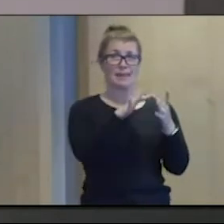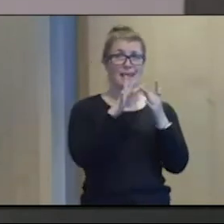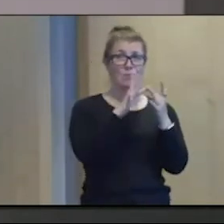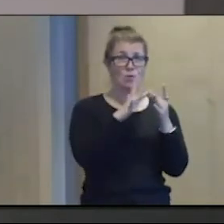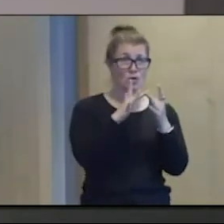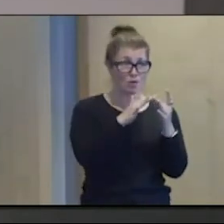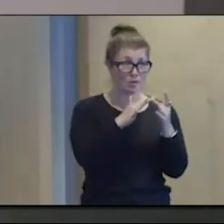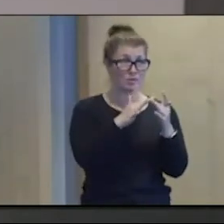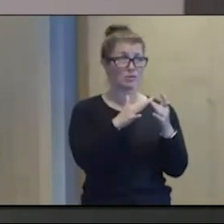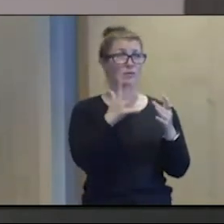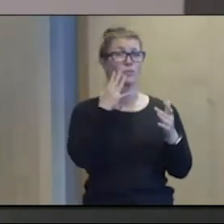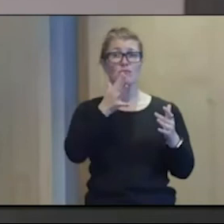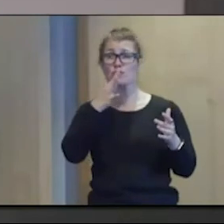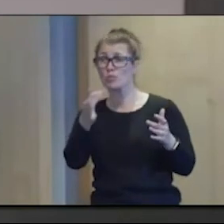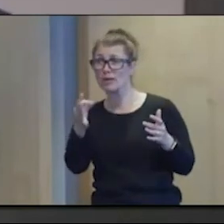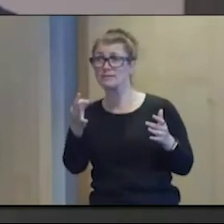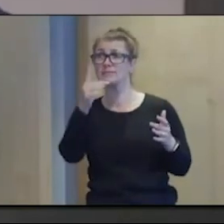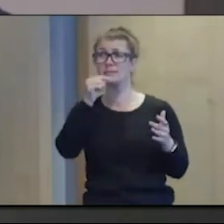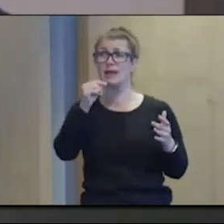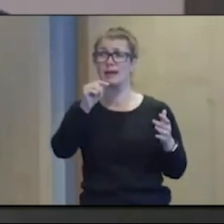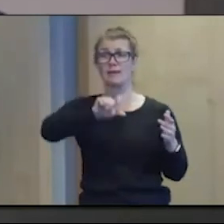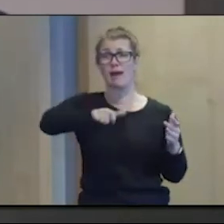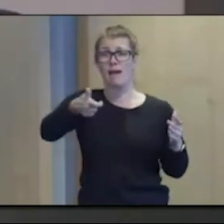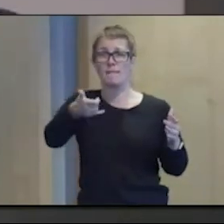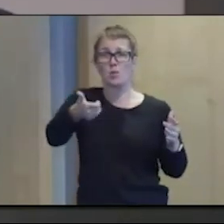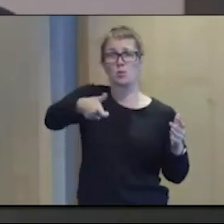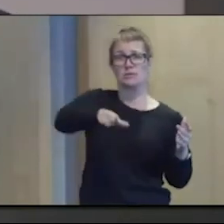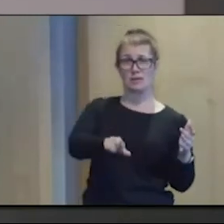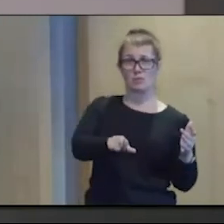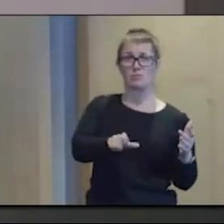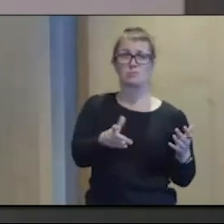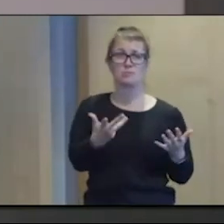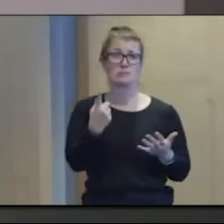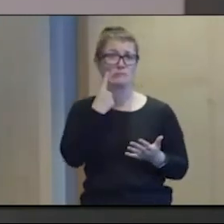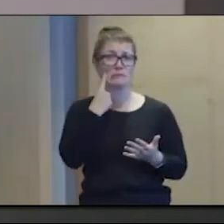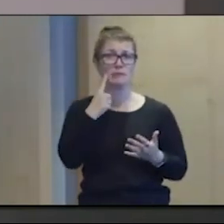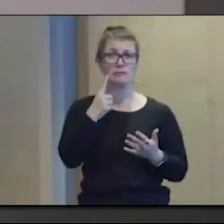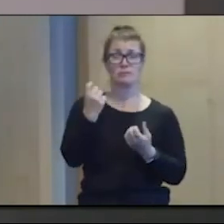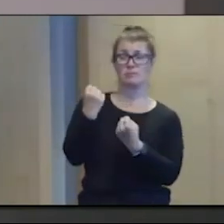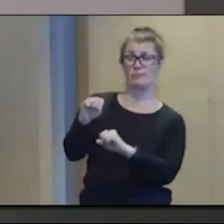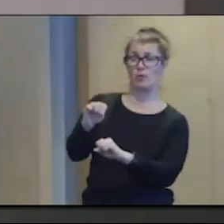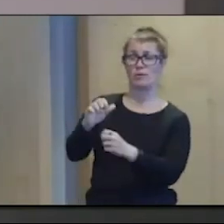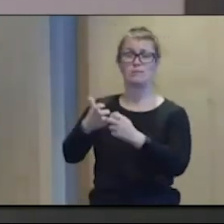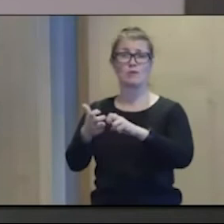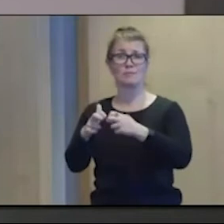help avert a problem. So if we look at that really hot day imagine if we all turned our thermostats